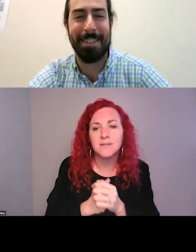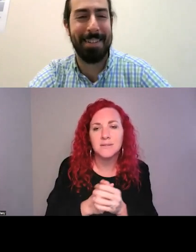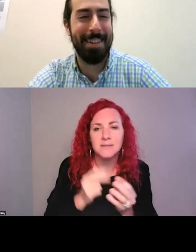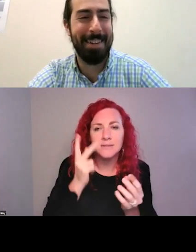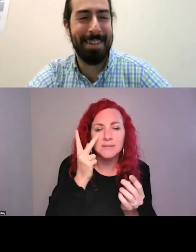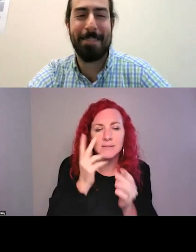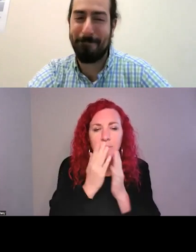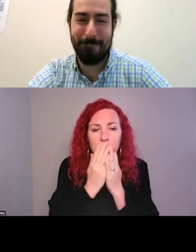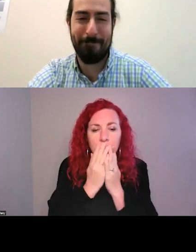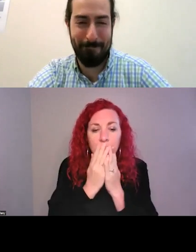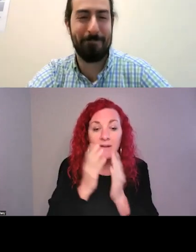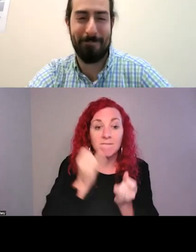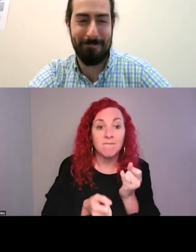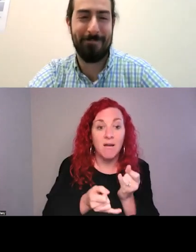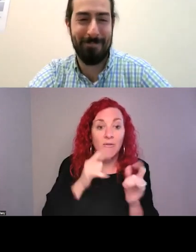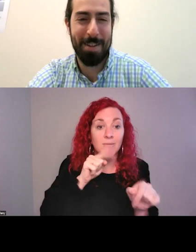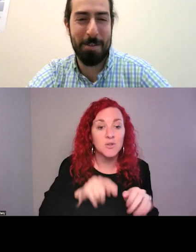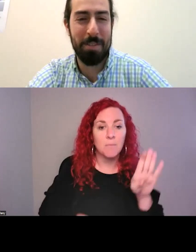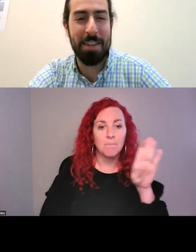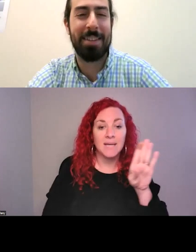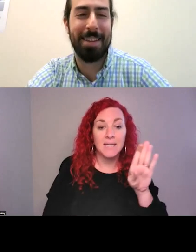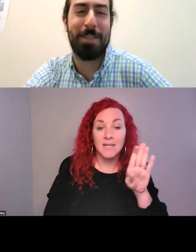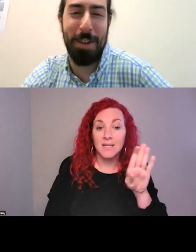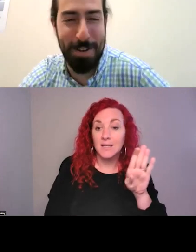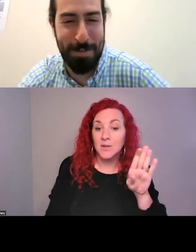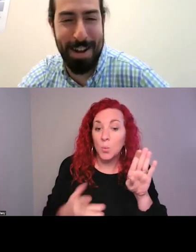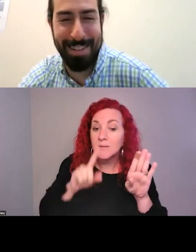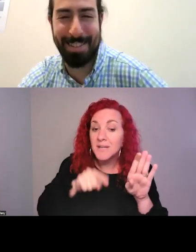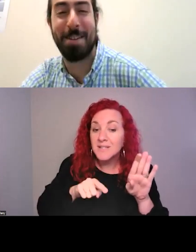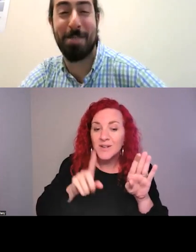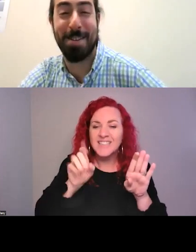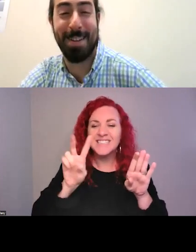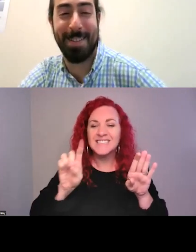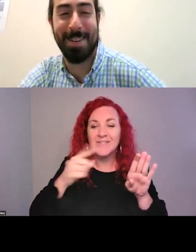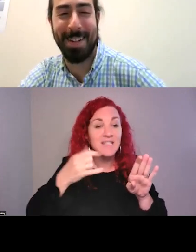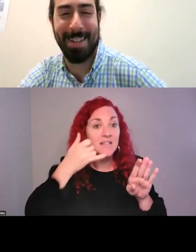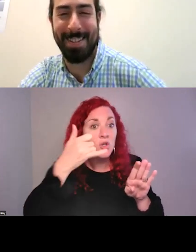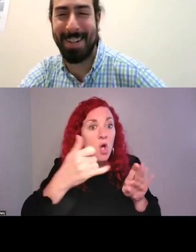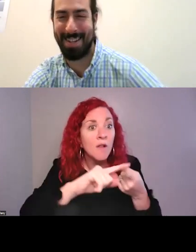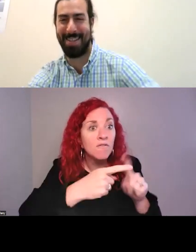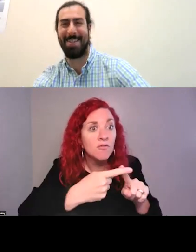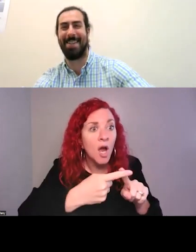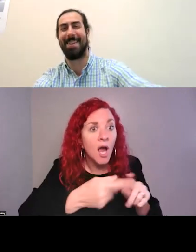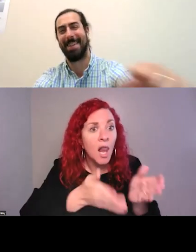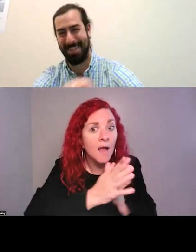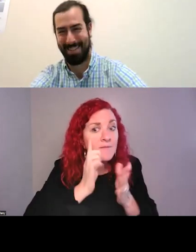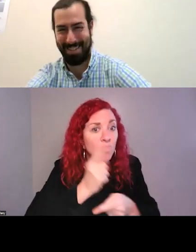: FINAL ANSWER B. WHAT IS THE ANSWER? : DAVID SAYS PHONE A FRIEND. THAT IS THE WRONG ANSWER.